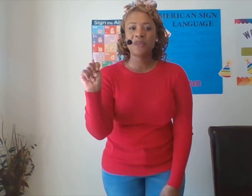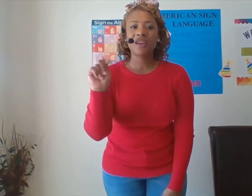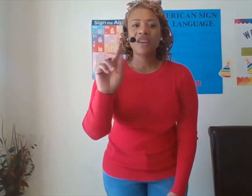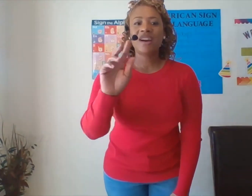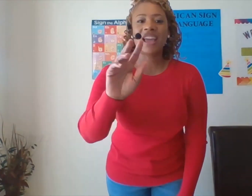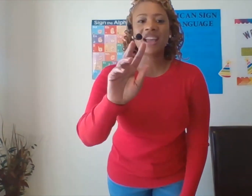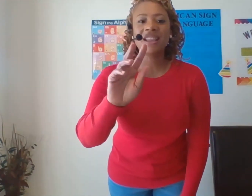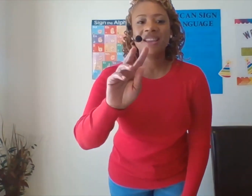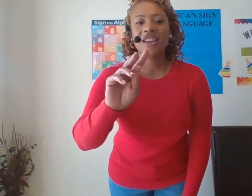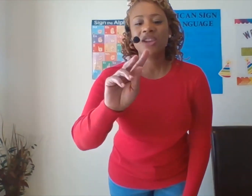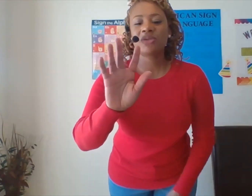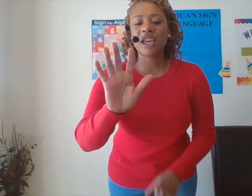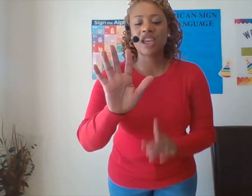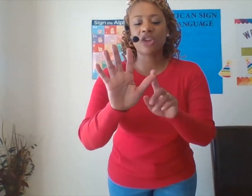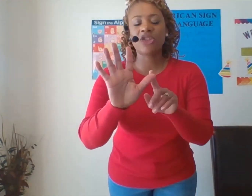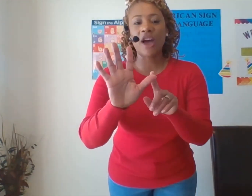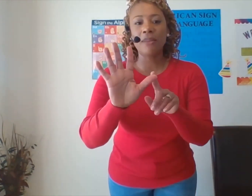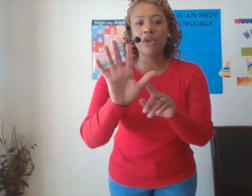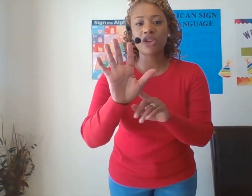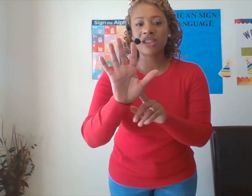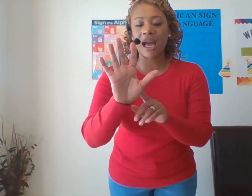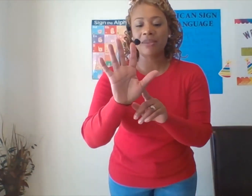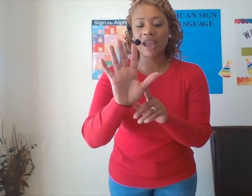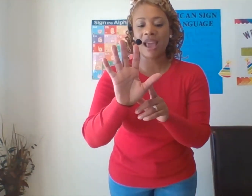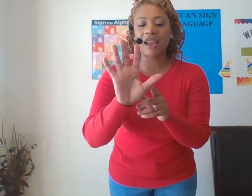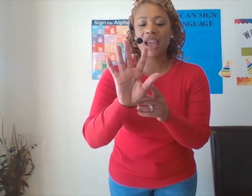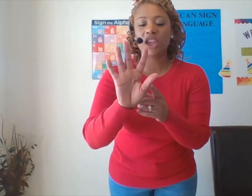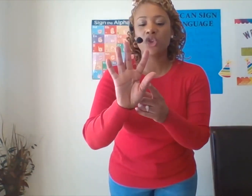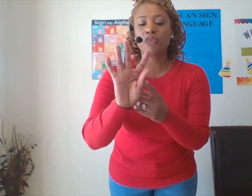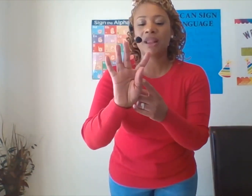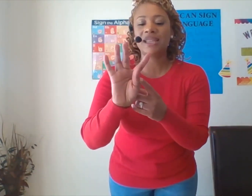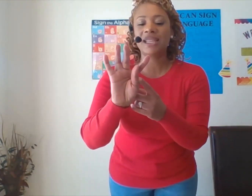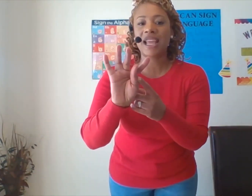again you take your thumb on your dominant hand and you'd place it in